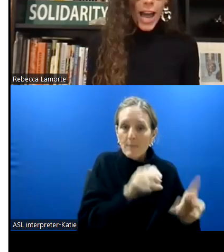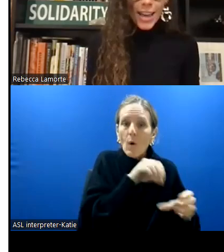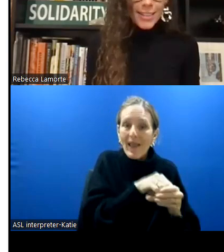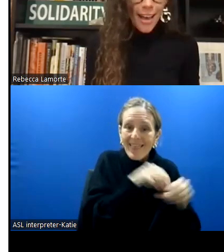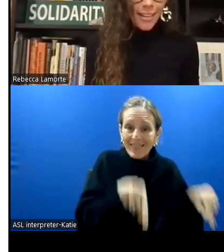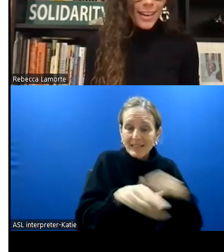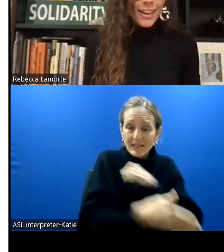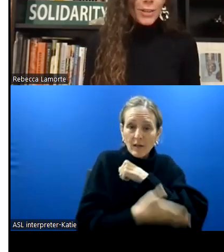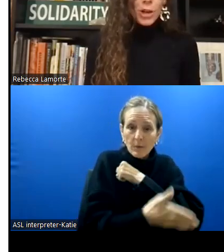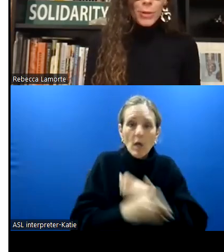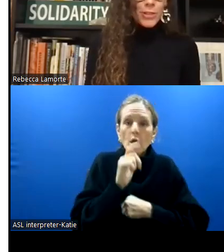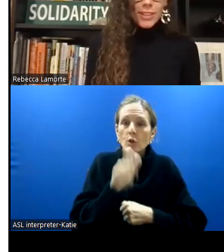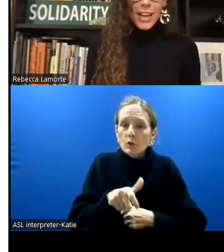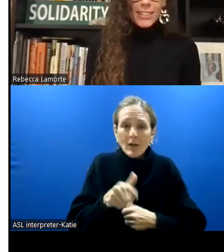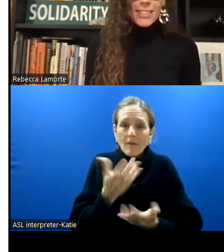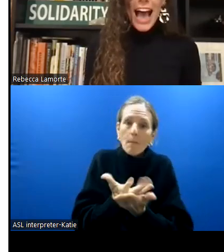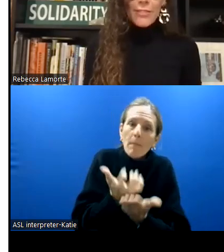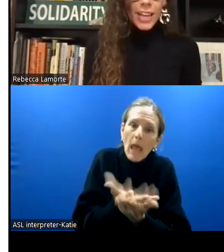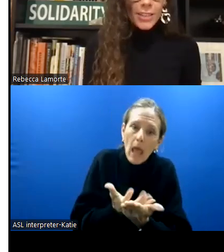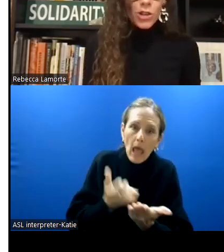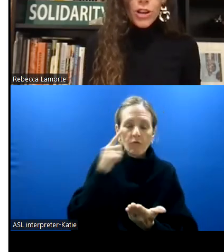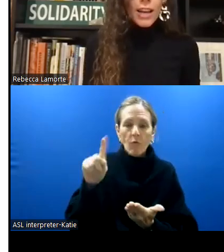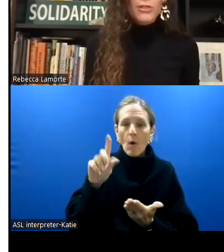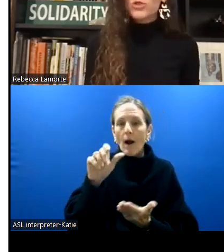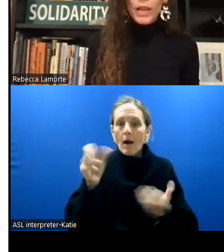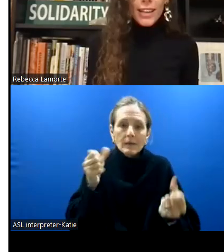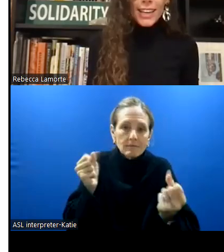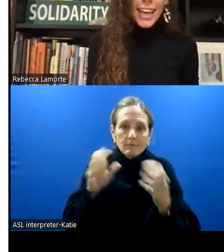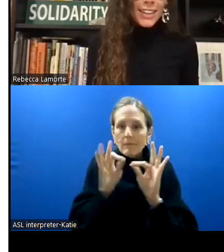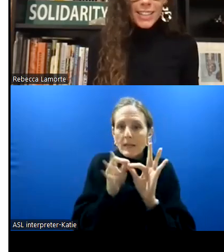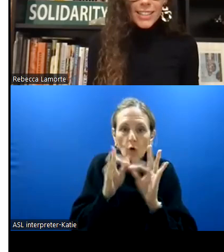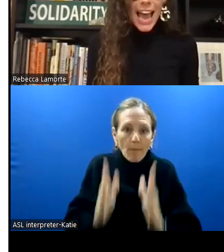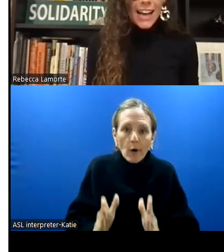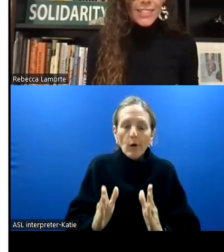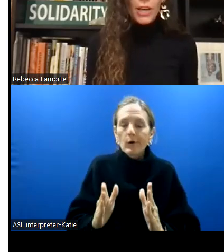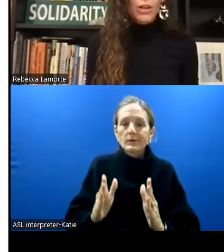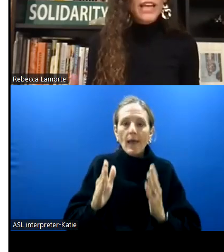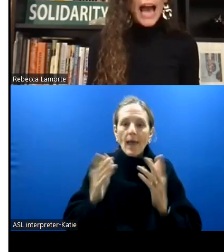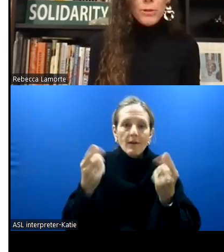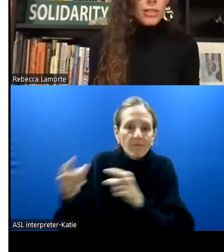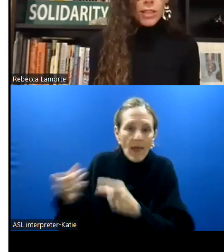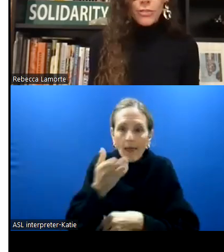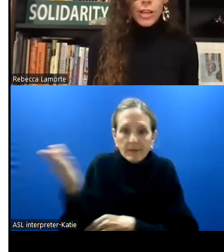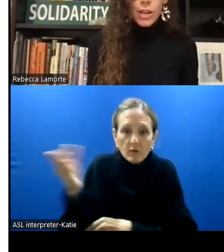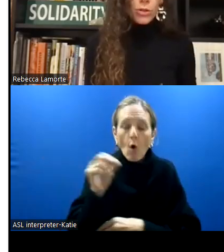"for ASL interpreters at events. "Advocates should not have to tweet at candidates "to ask that they include captions in their videos